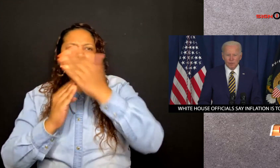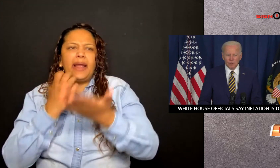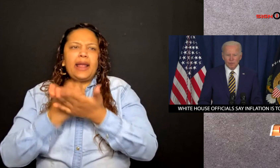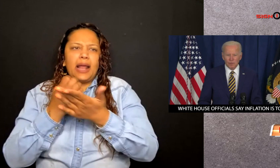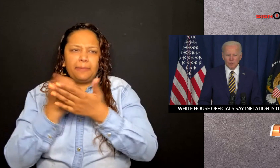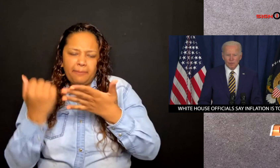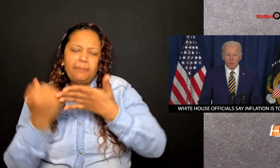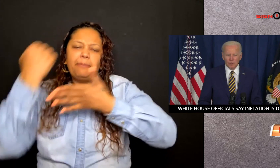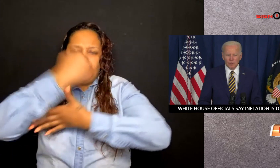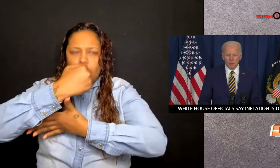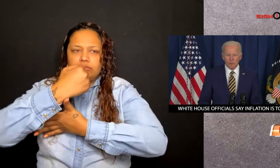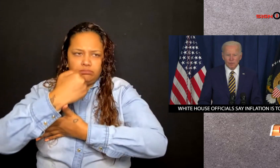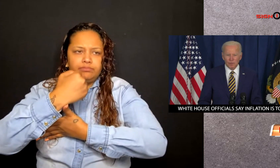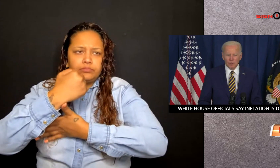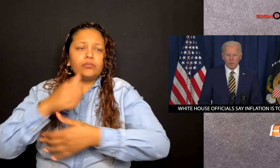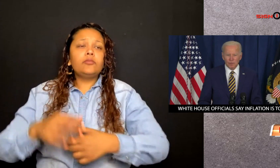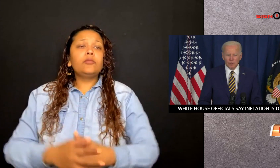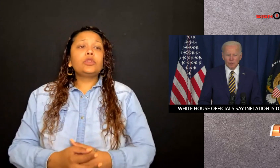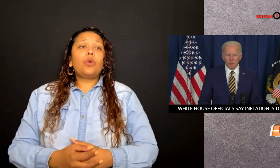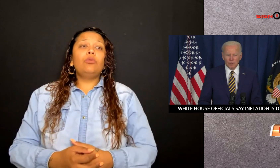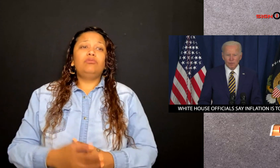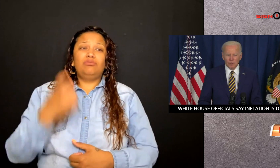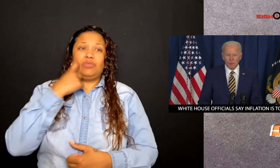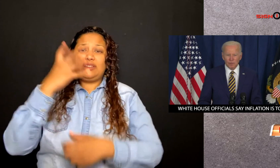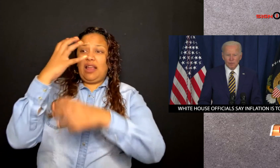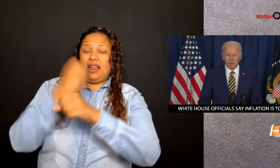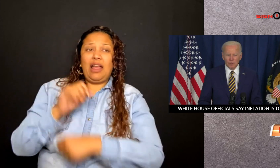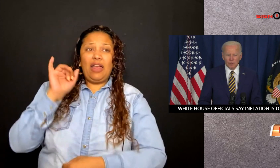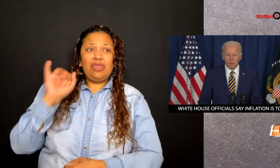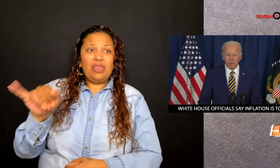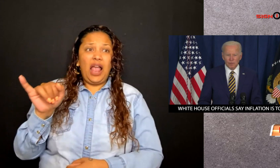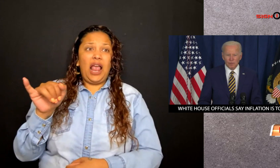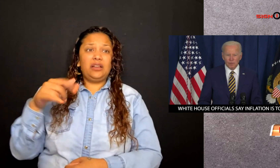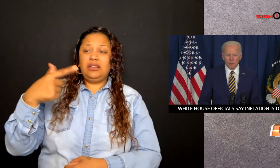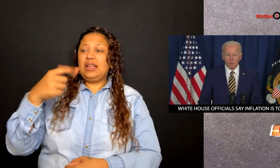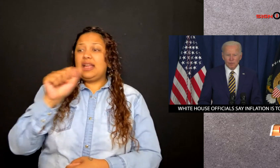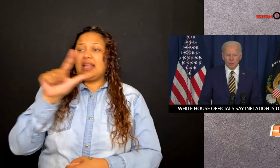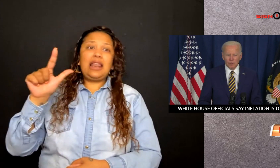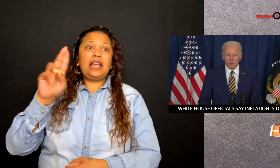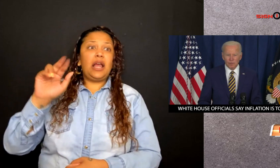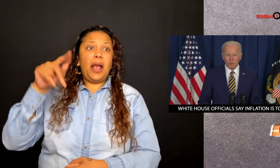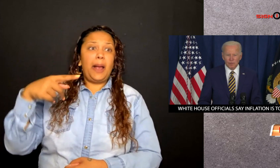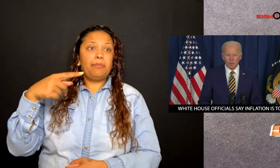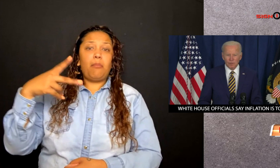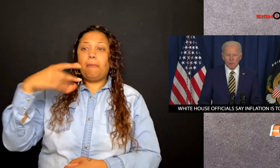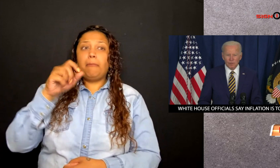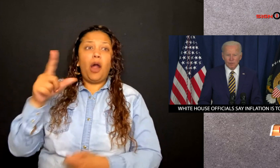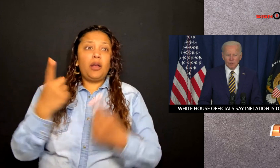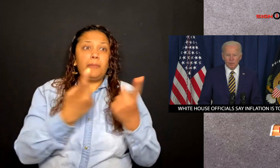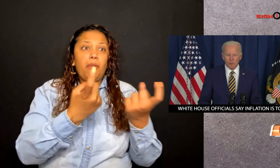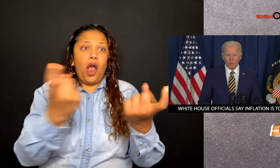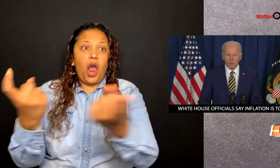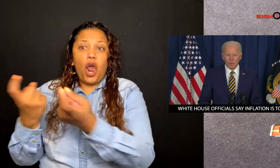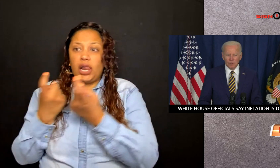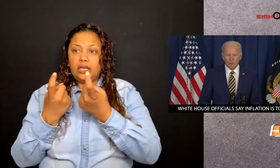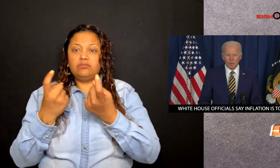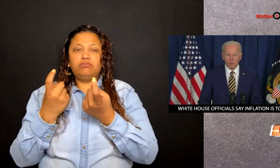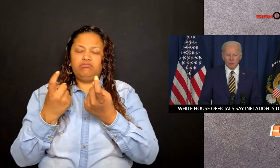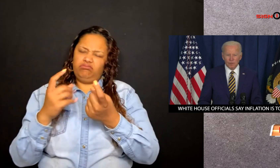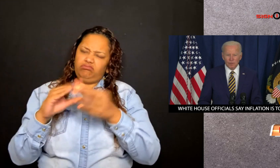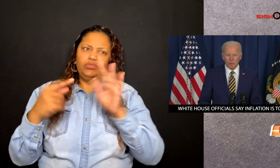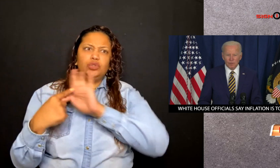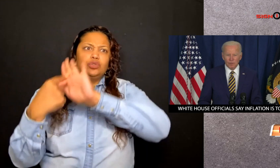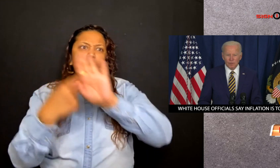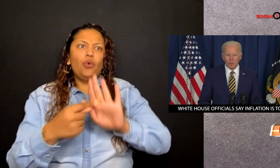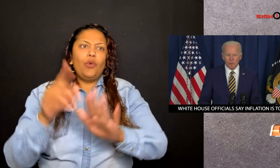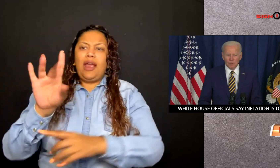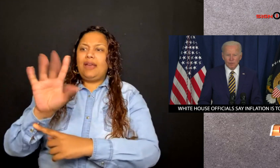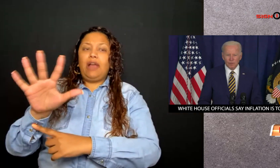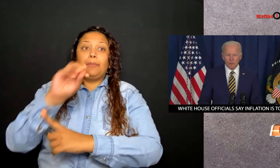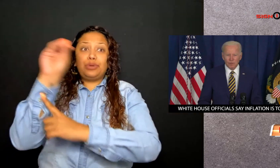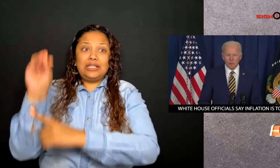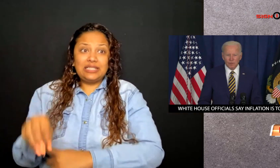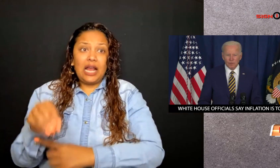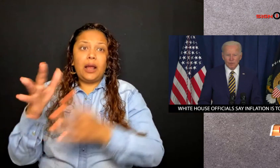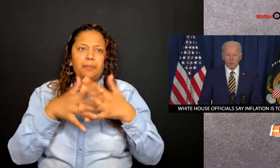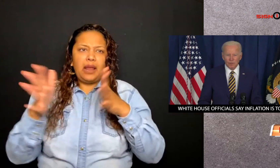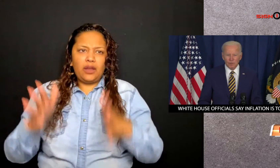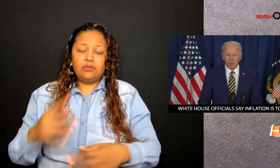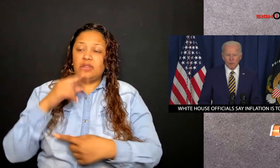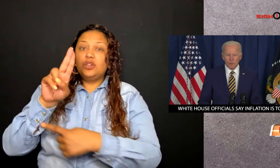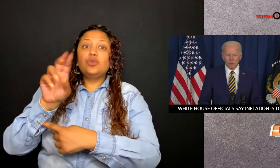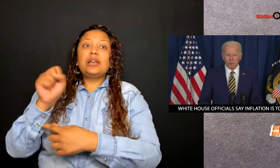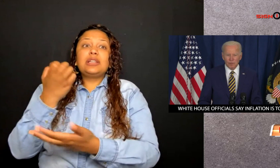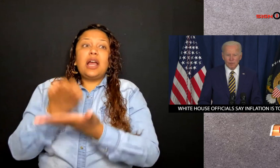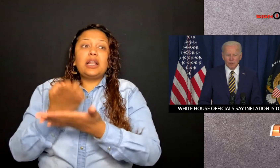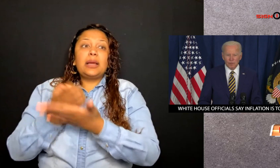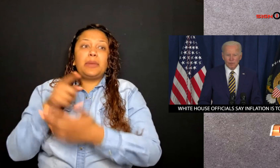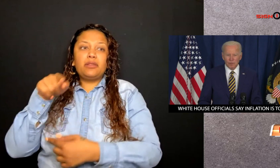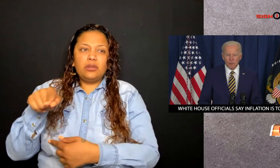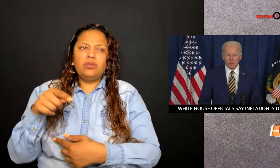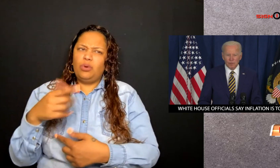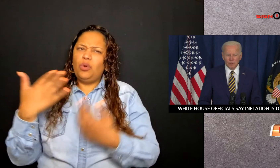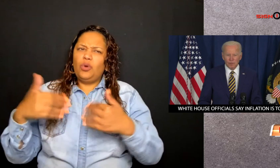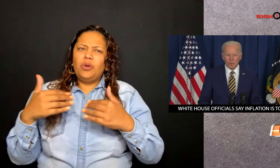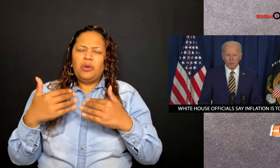a top economic priority the latest Gallup poll says 85% of Americans